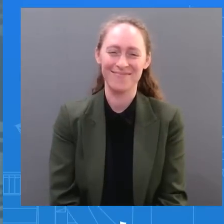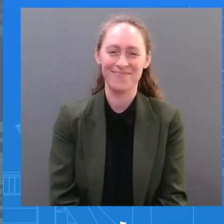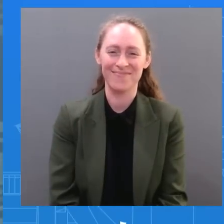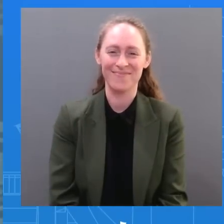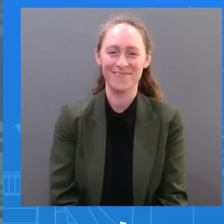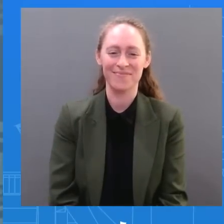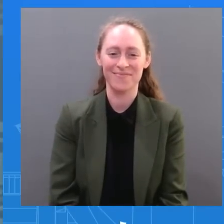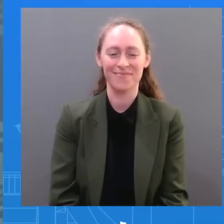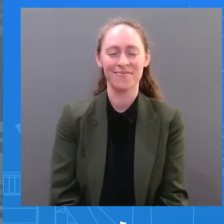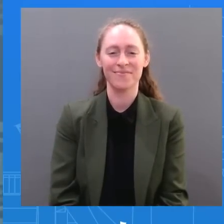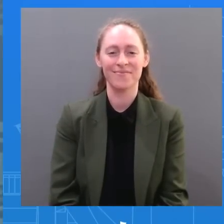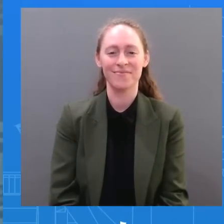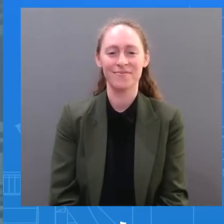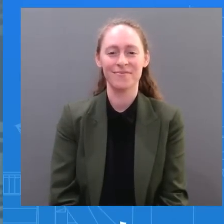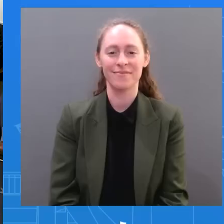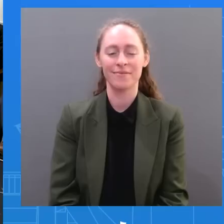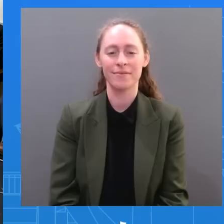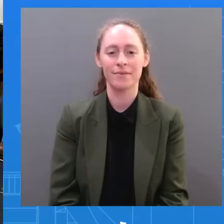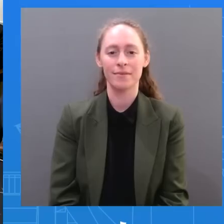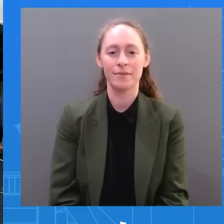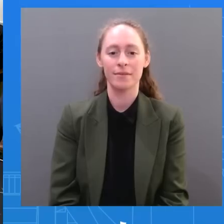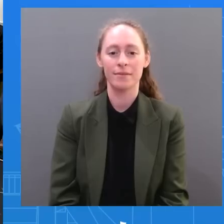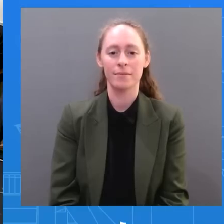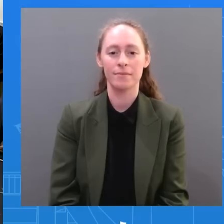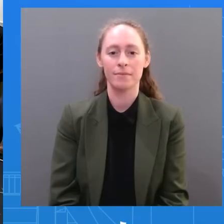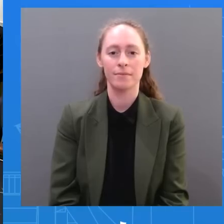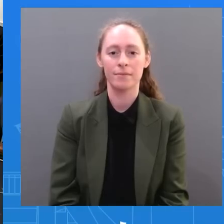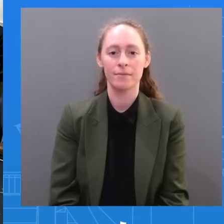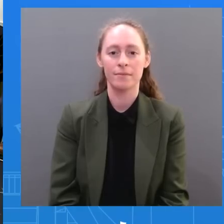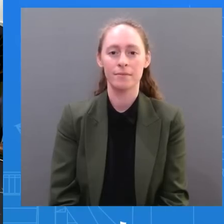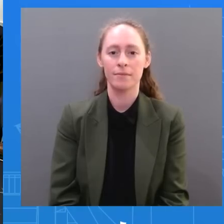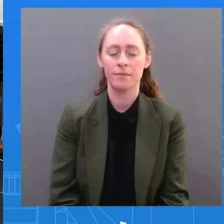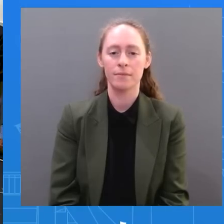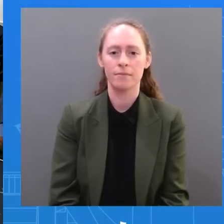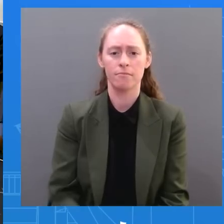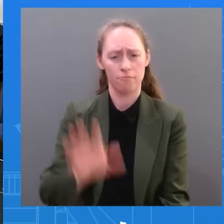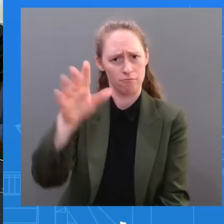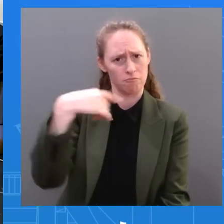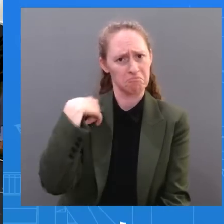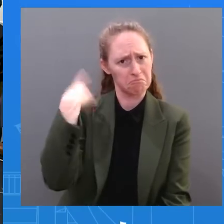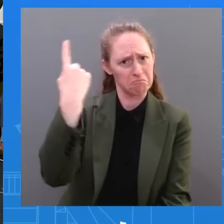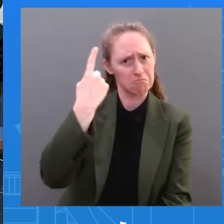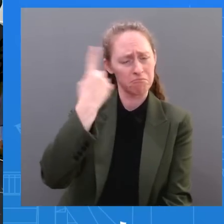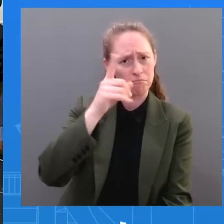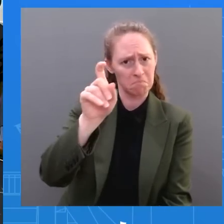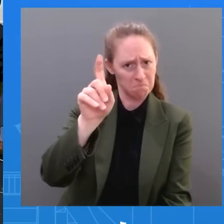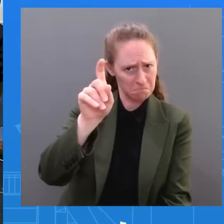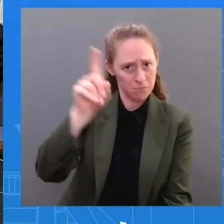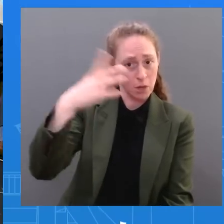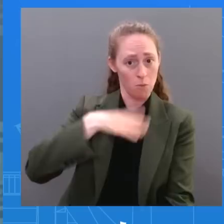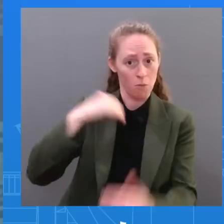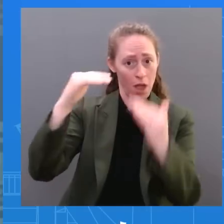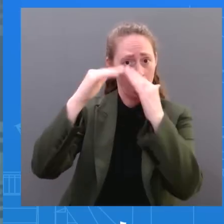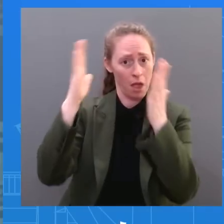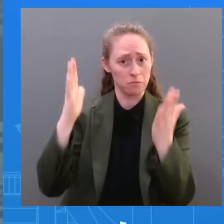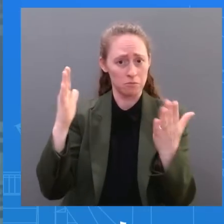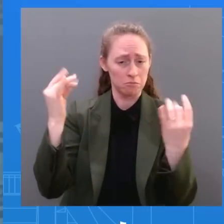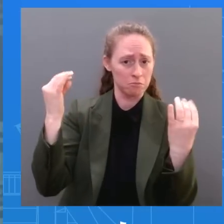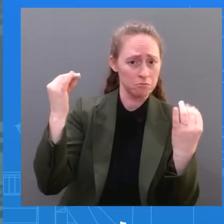of having the President visit Highland Park? The death toll there has risen to seven this afternoon. Ms. Jean-Pierre: So, the President, as you all know,